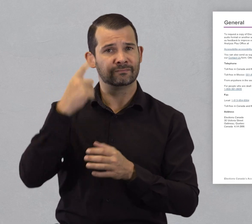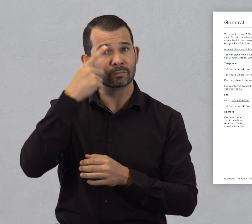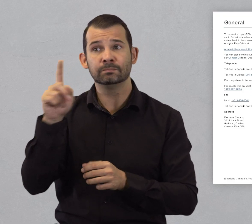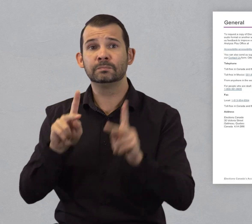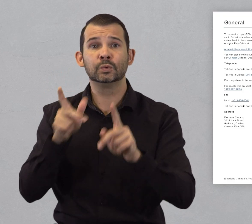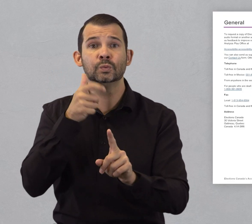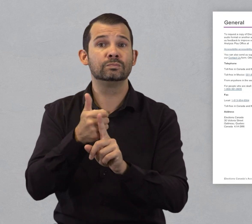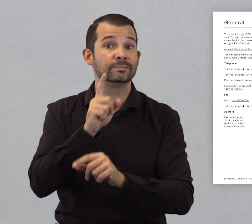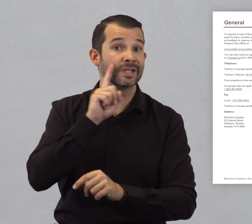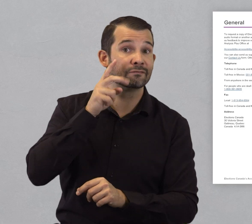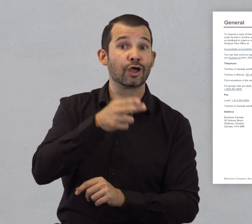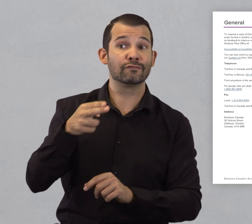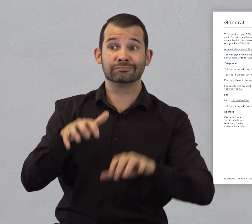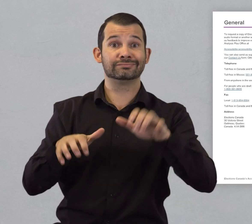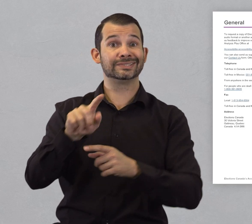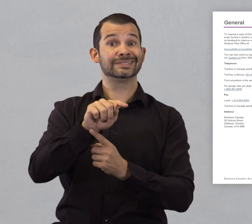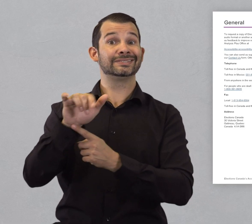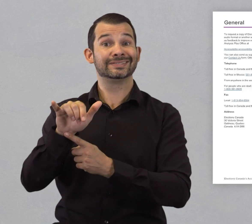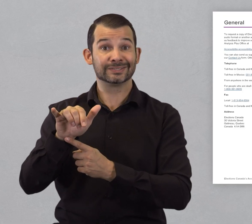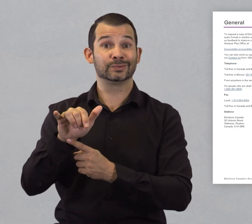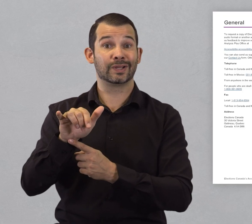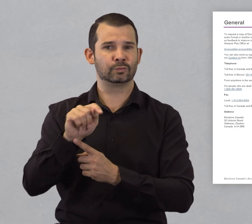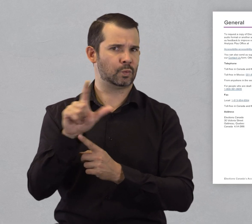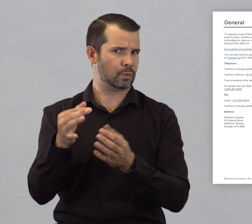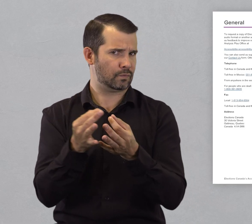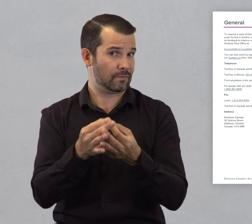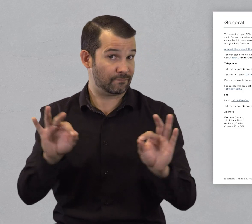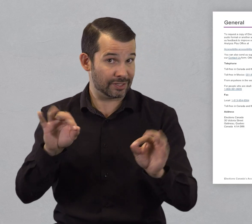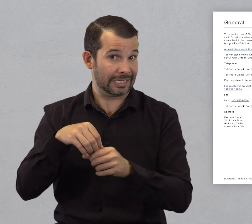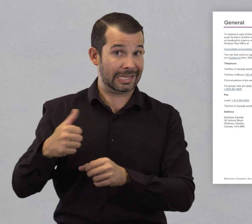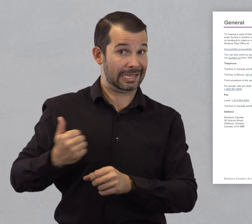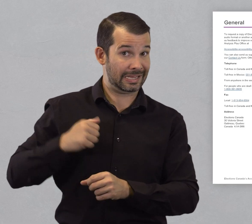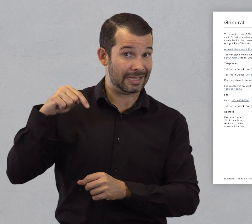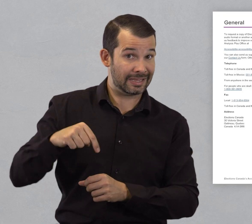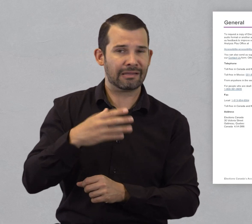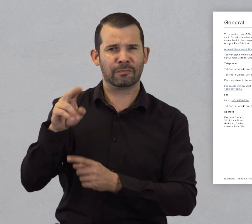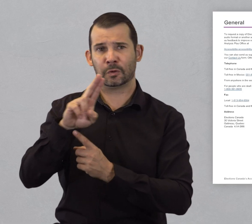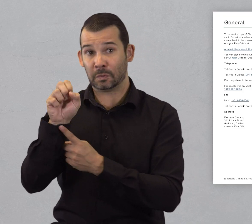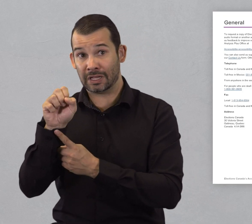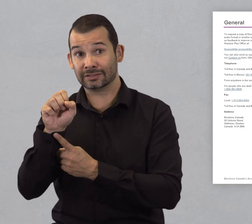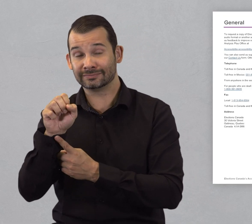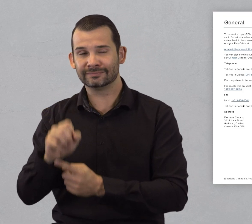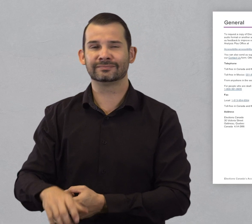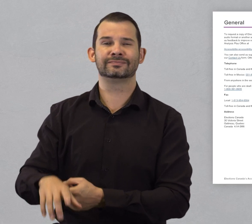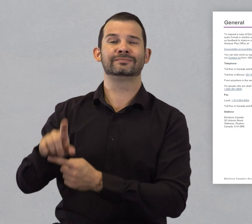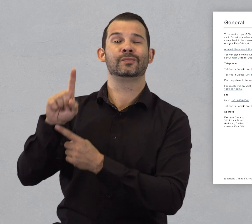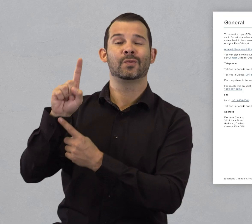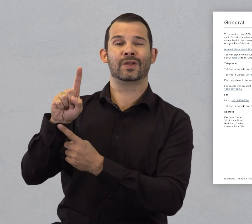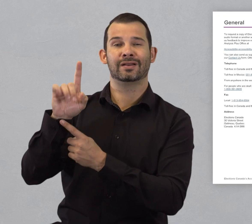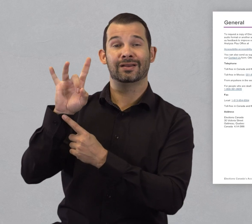For people who are deaf or hard of hearing: TTY, toll-free in Canada and the United States: